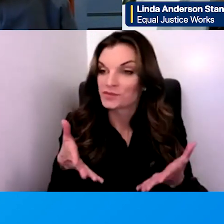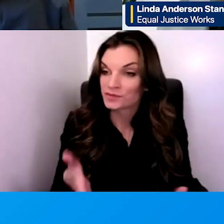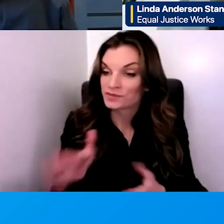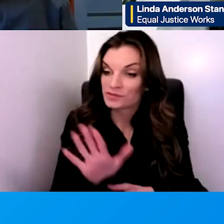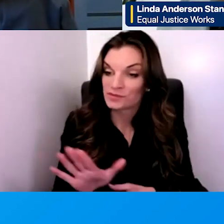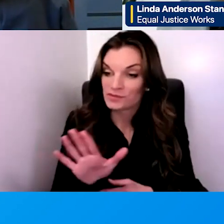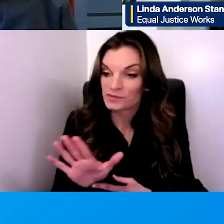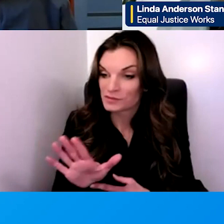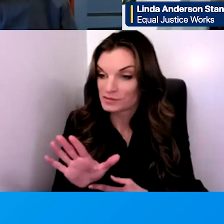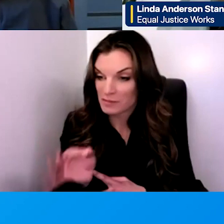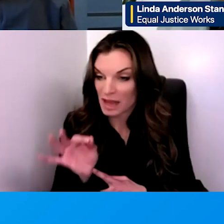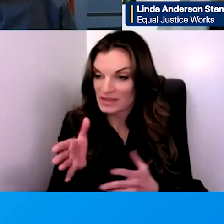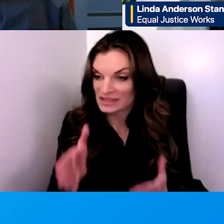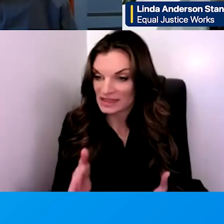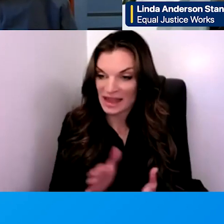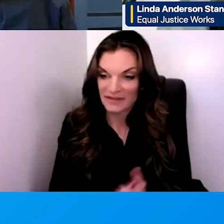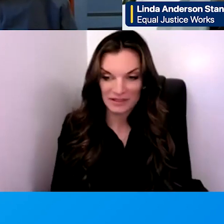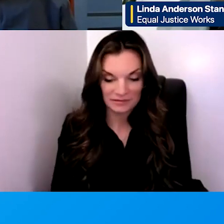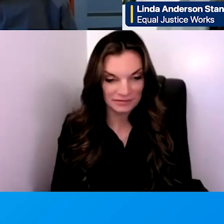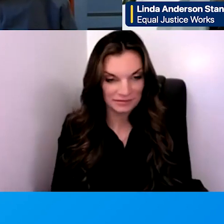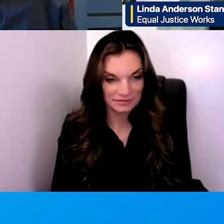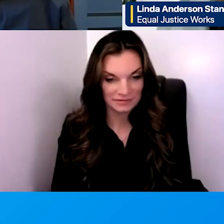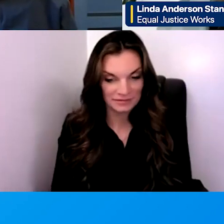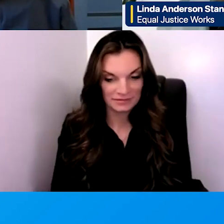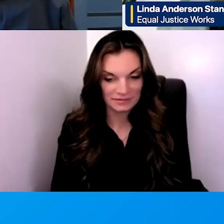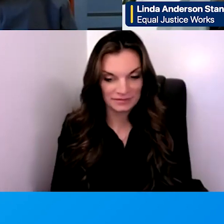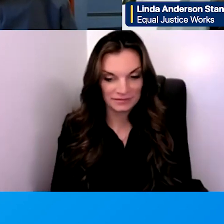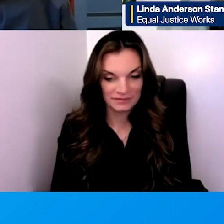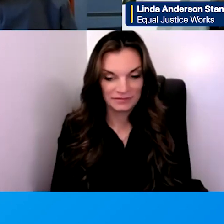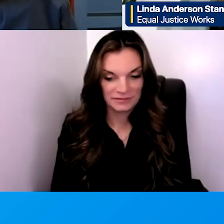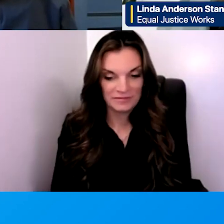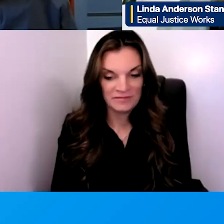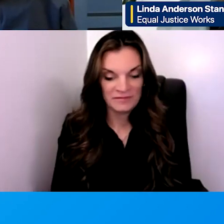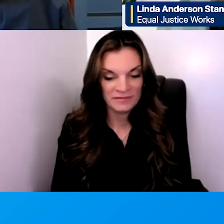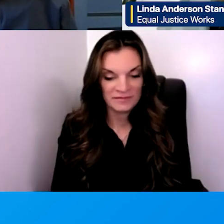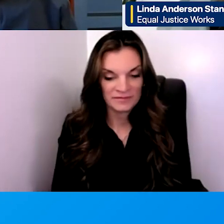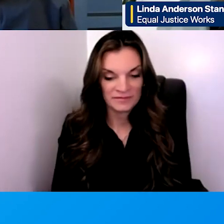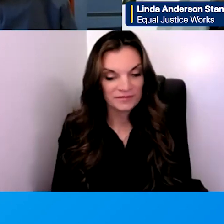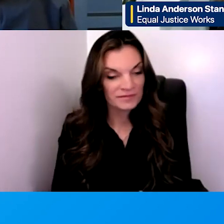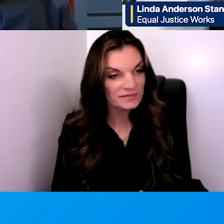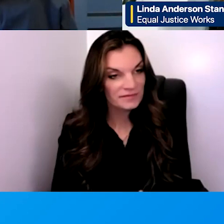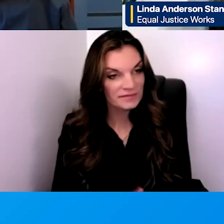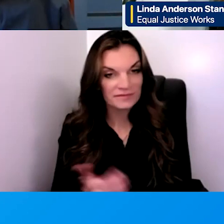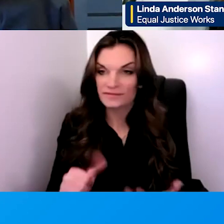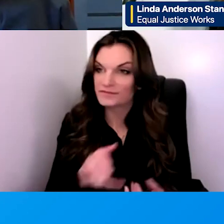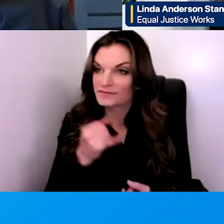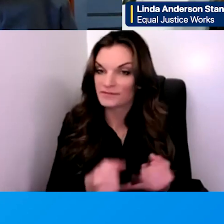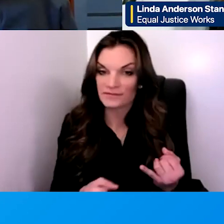think we have about nine minutes left. Any last thoughts from any of